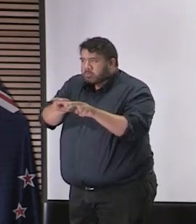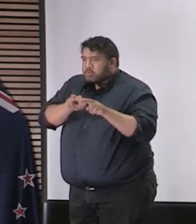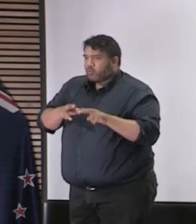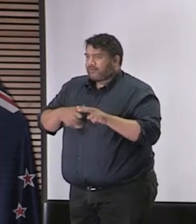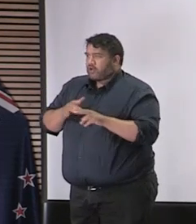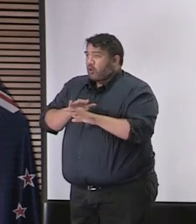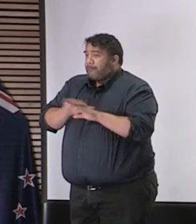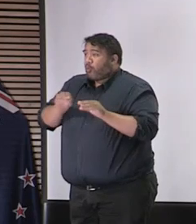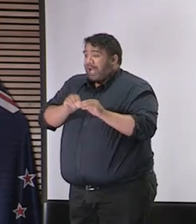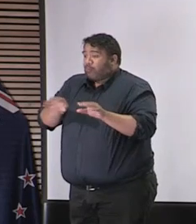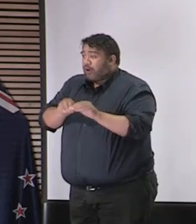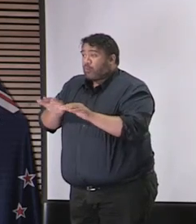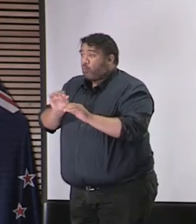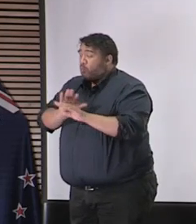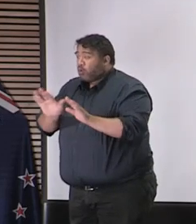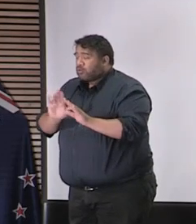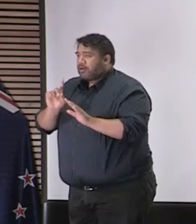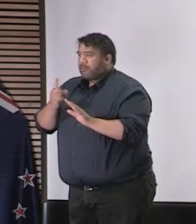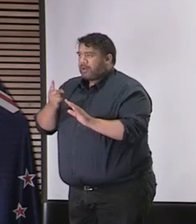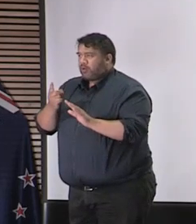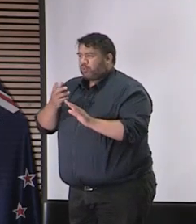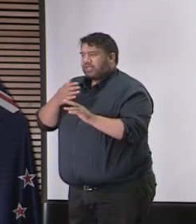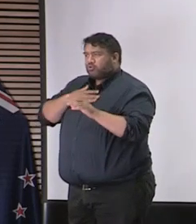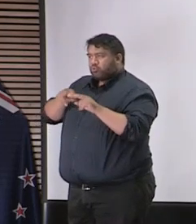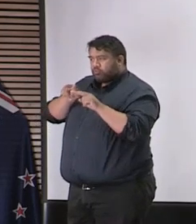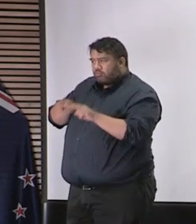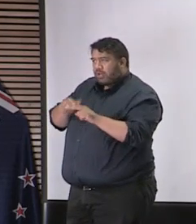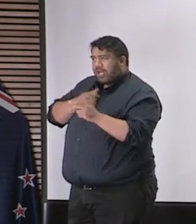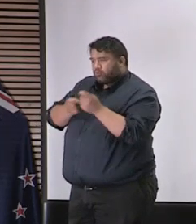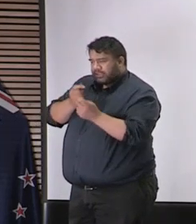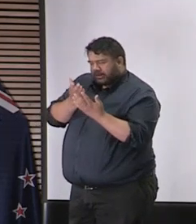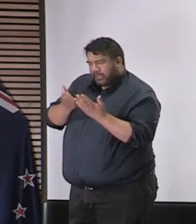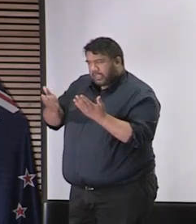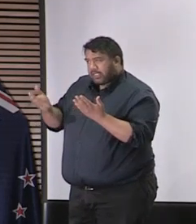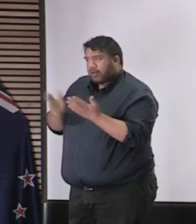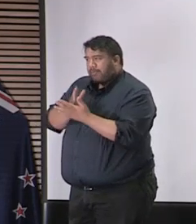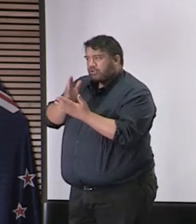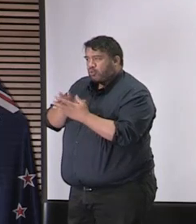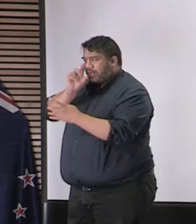community outbreaks of a small nature out there that we haven't located. We are confident but we will look rat